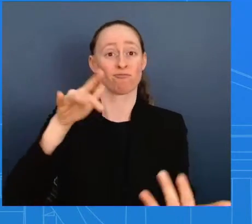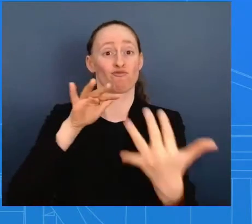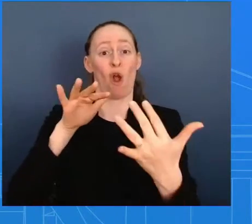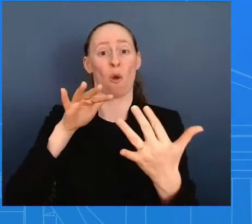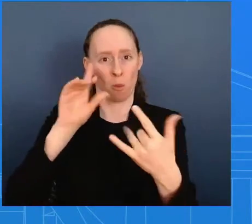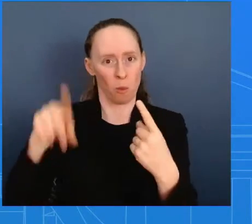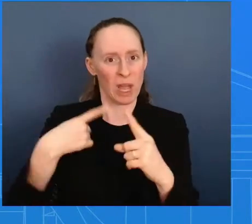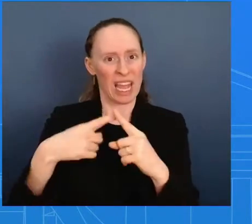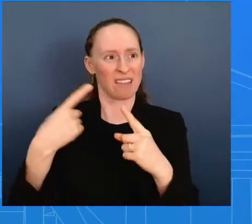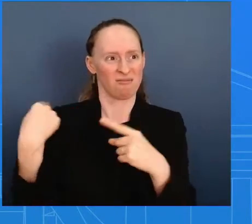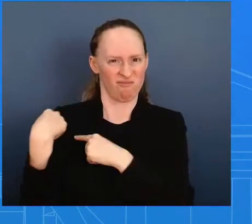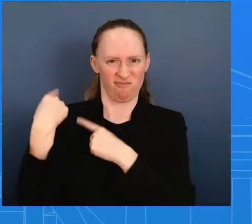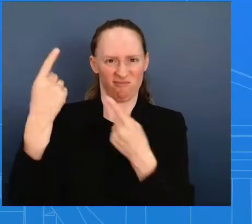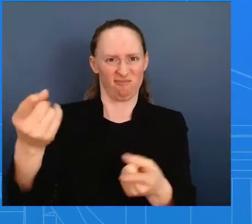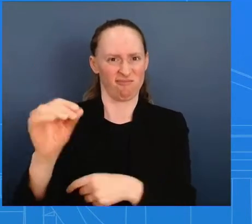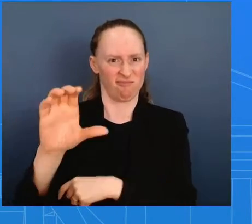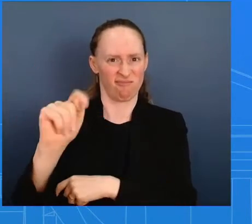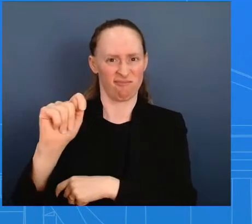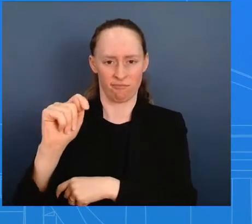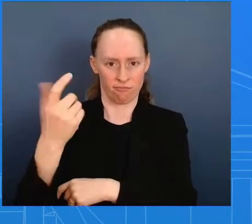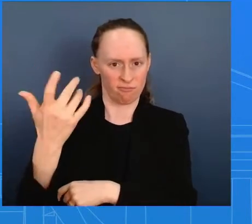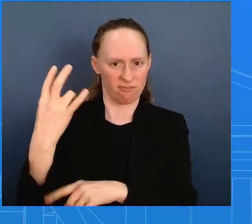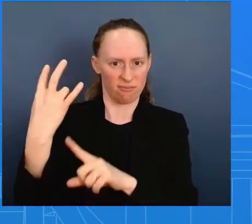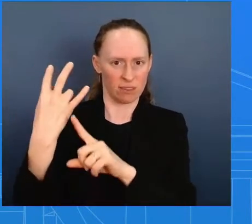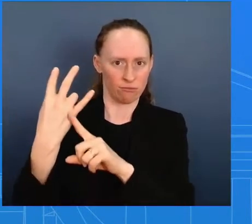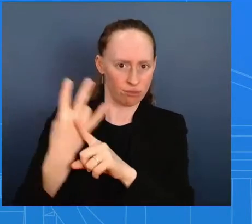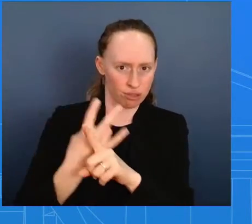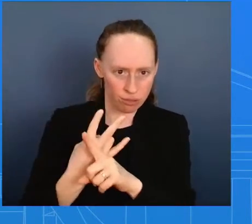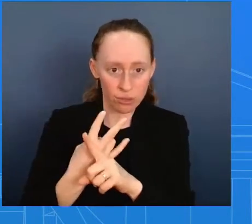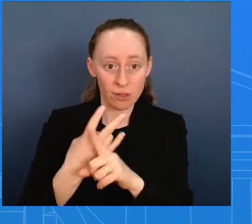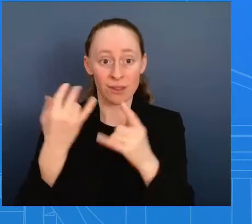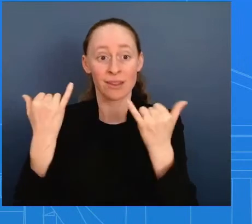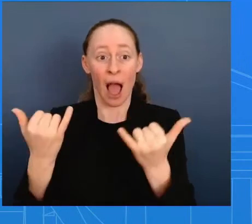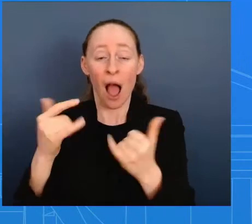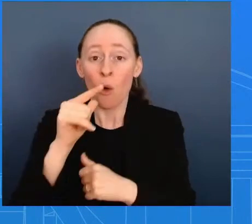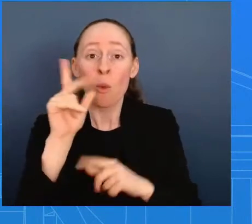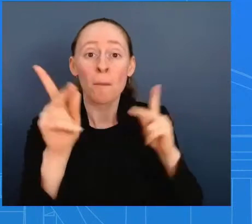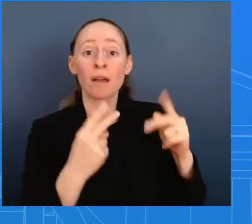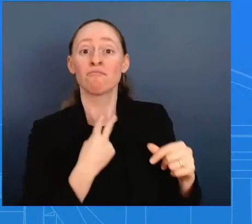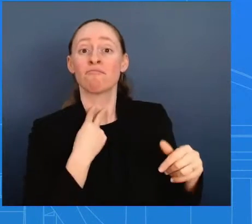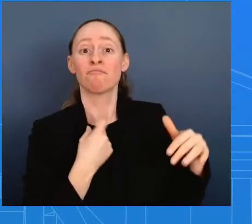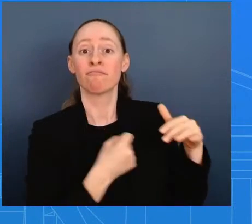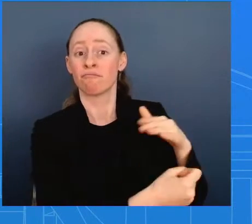the remaining hostages will come home, A? And, B, how many of them do you believe are actually still alive?